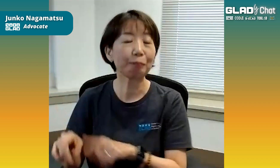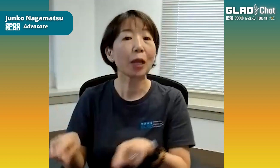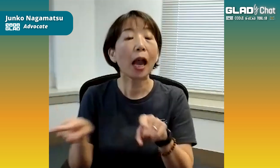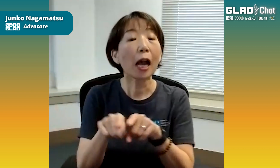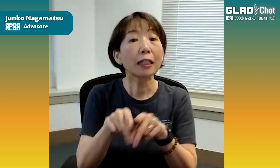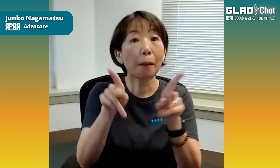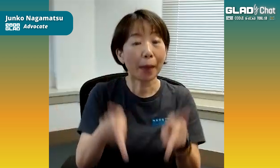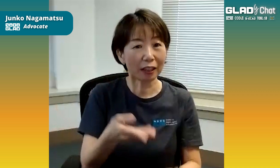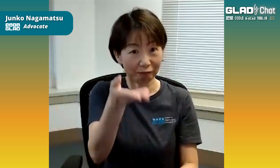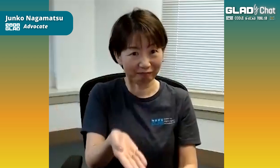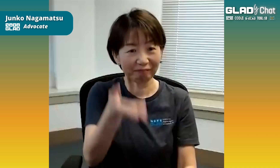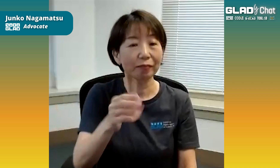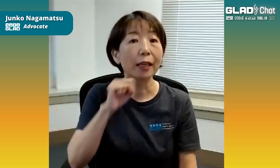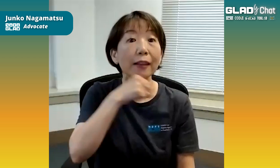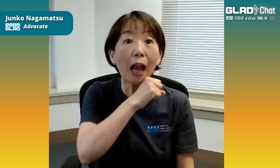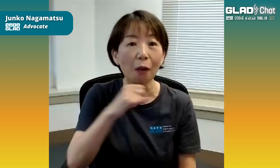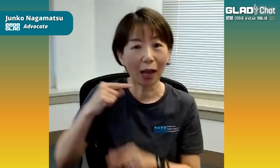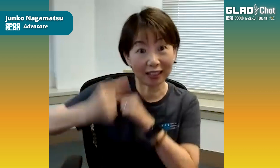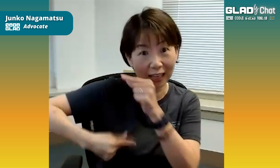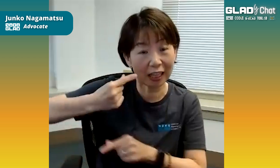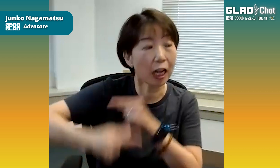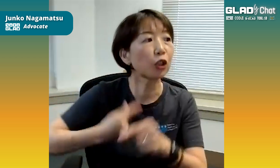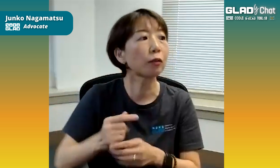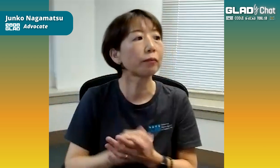As a person of Taiwanese descent,